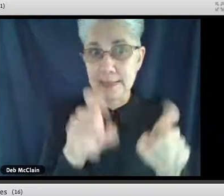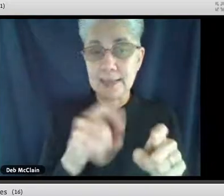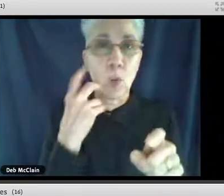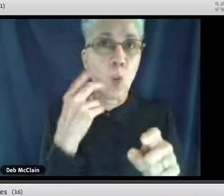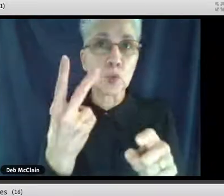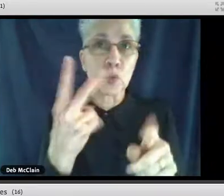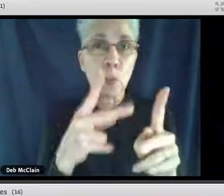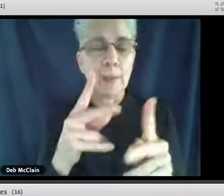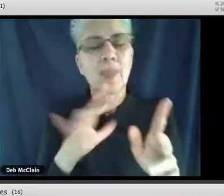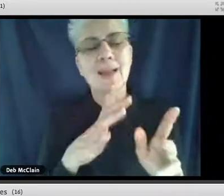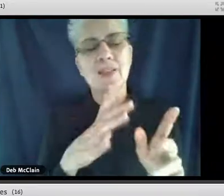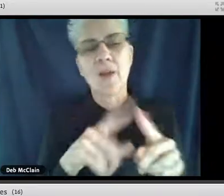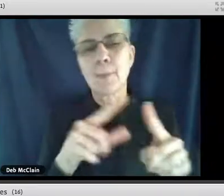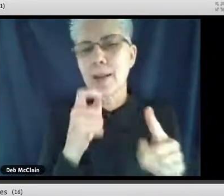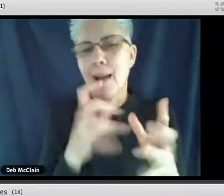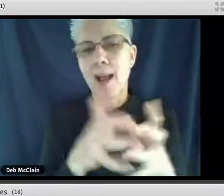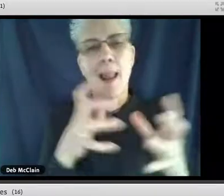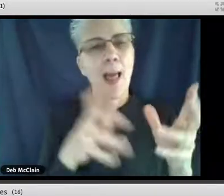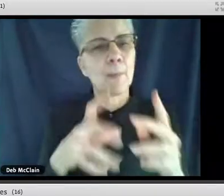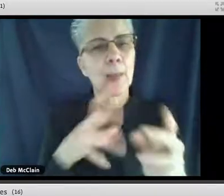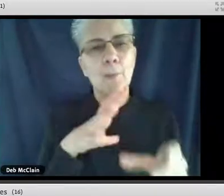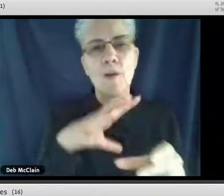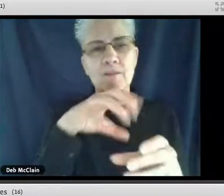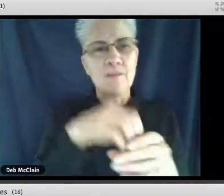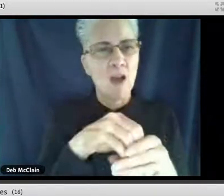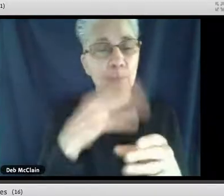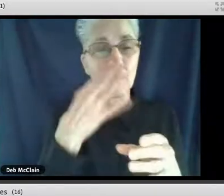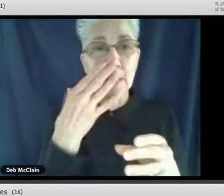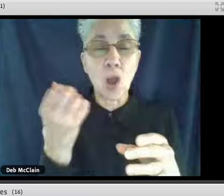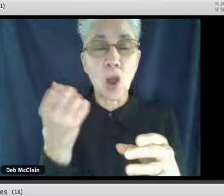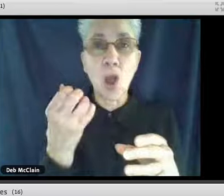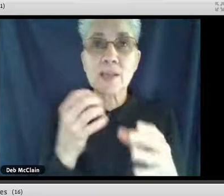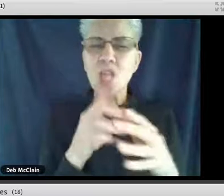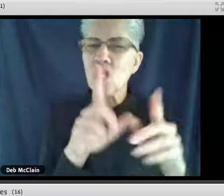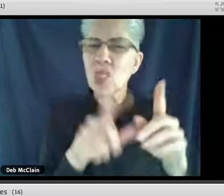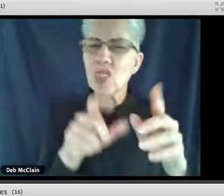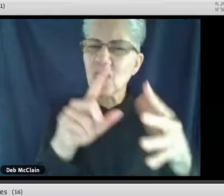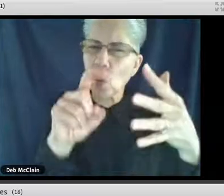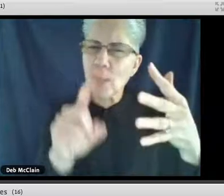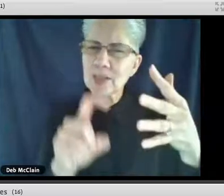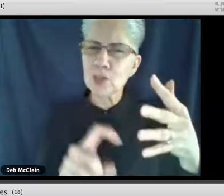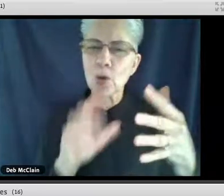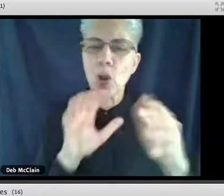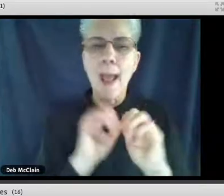But not a huge amount of people because the questioner, how they talk, how they do things,